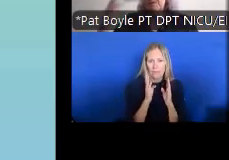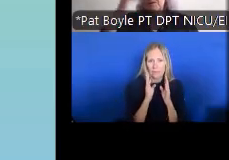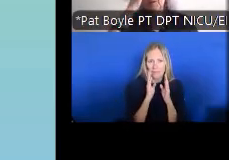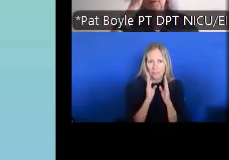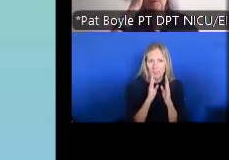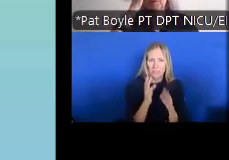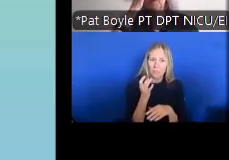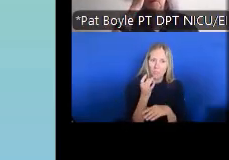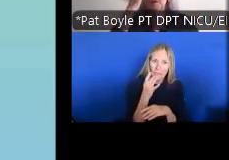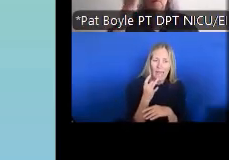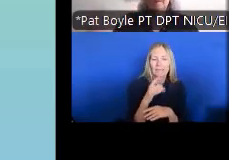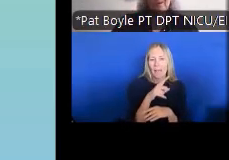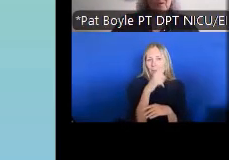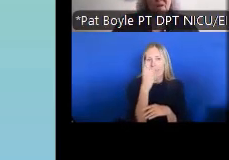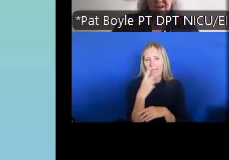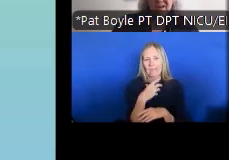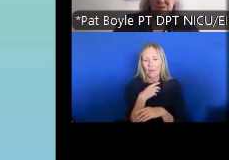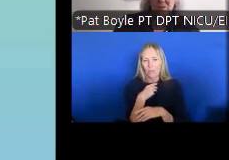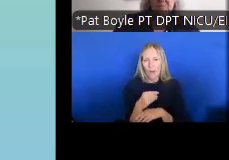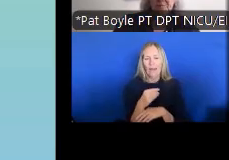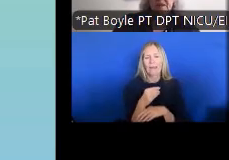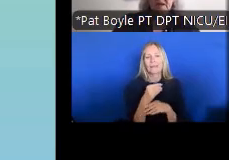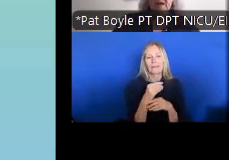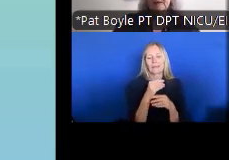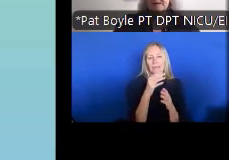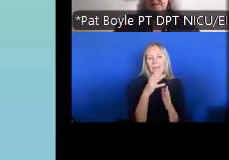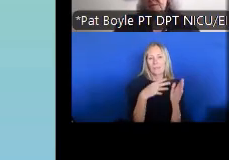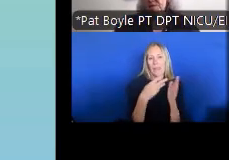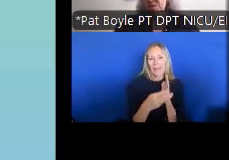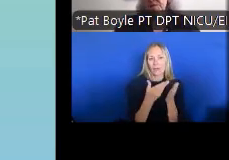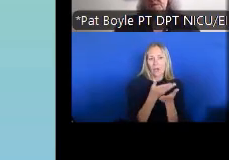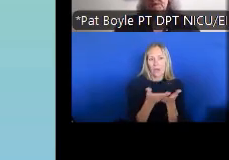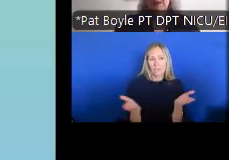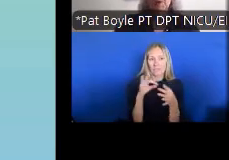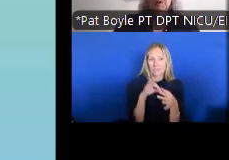objects is associated with lower IQ. Excessive visual stimulation